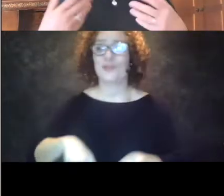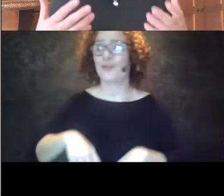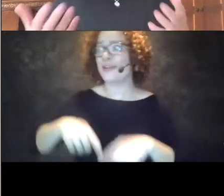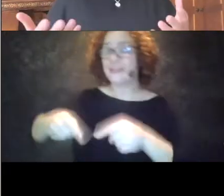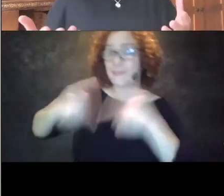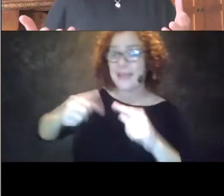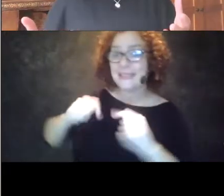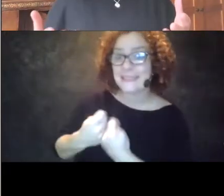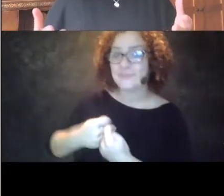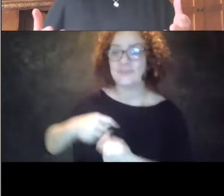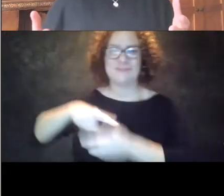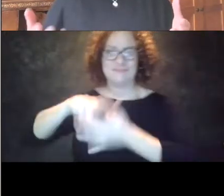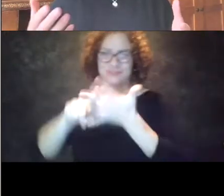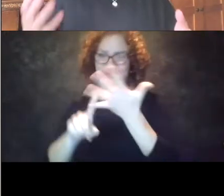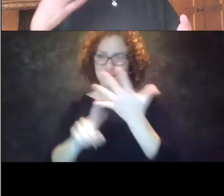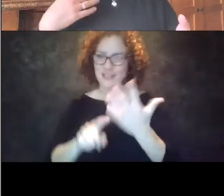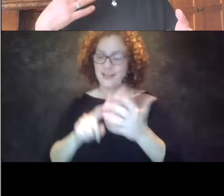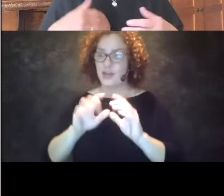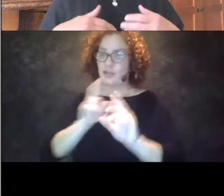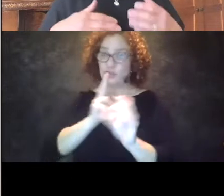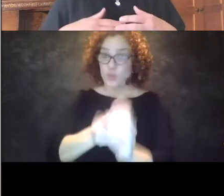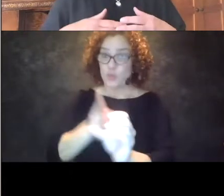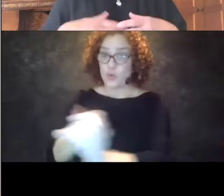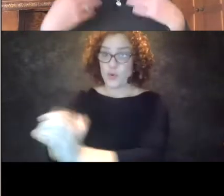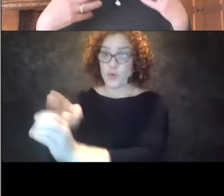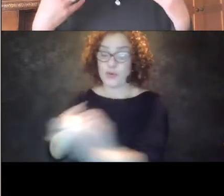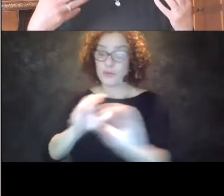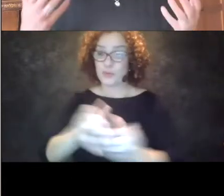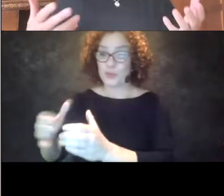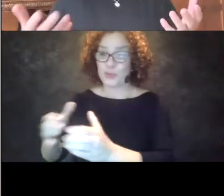a sense of belonging that it's very strongly tied to the identity that you're developing